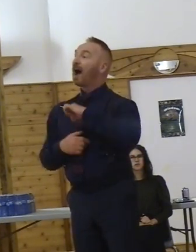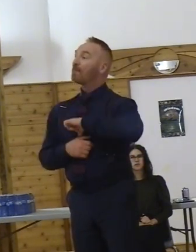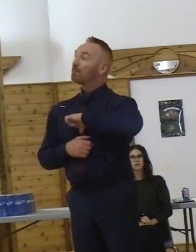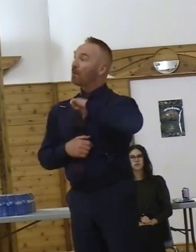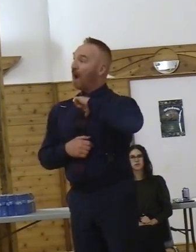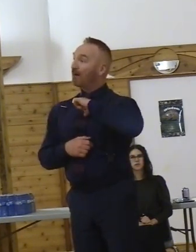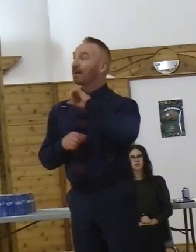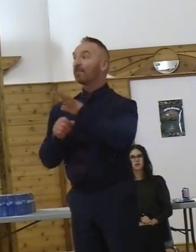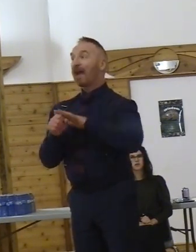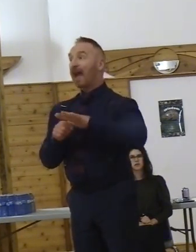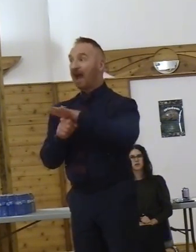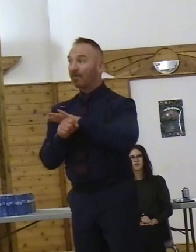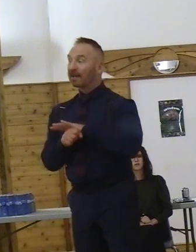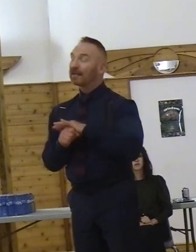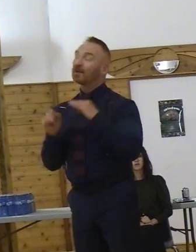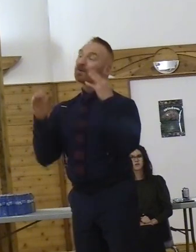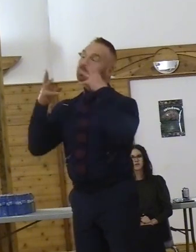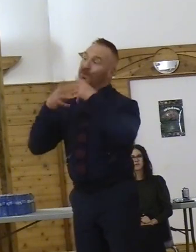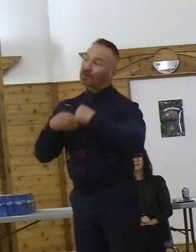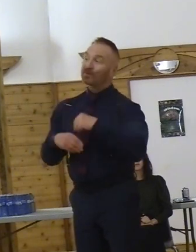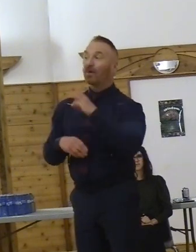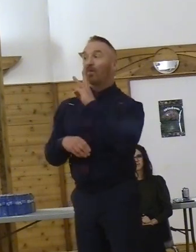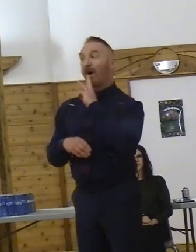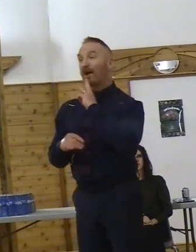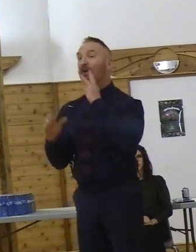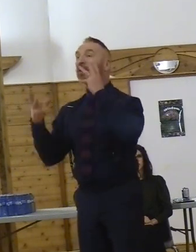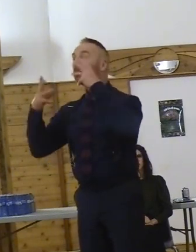in front of us and beautiful forest tonight.